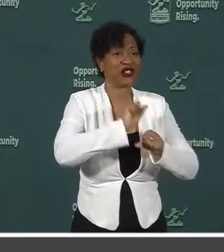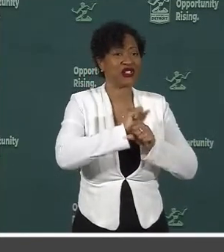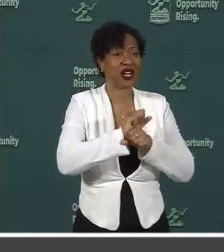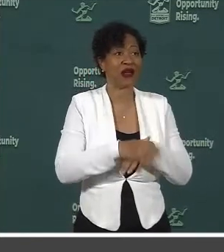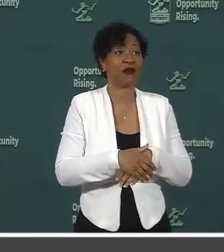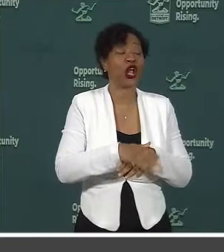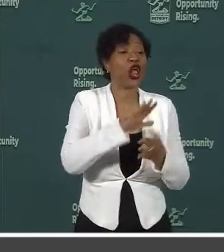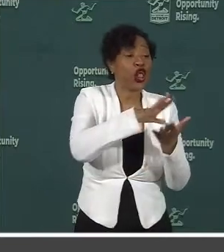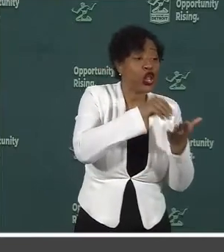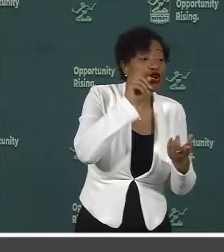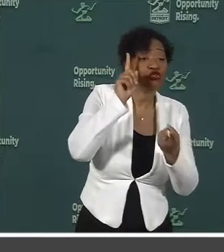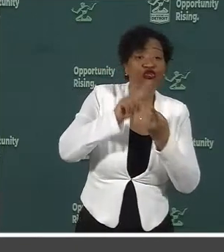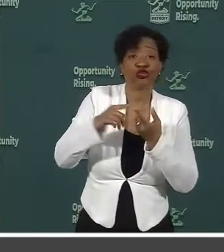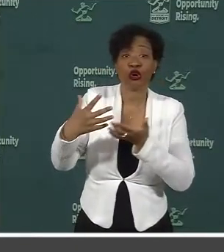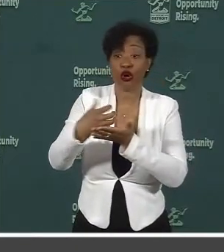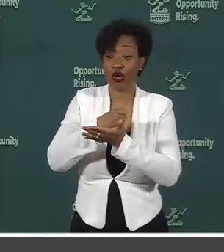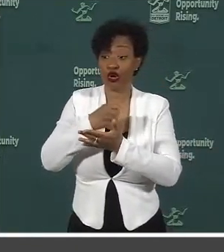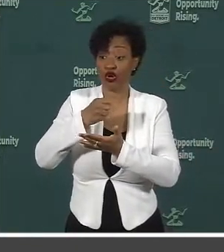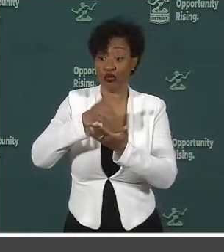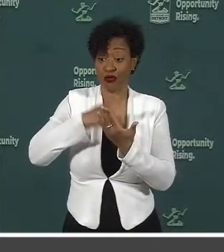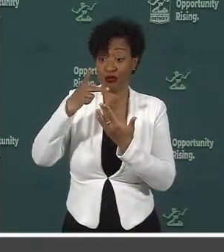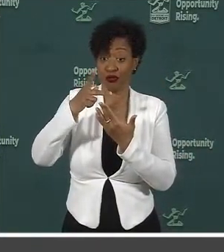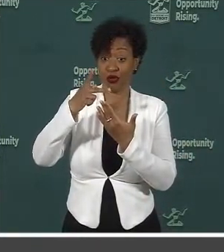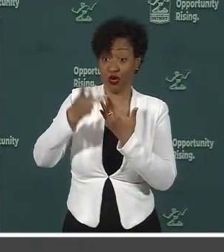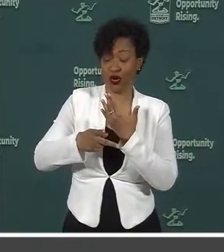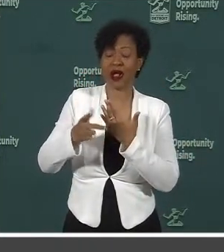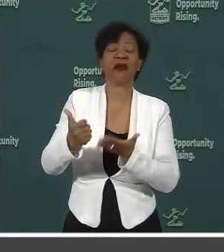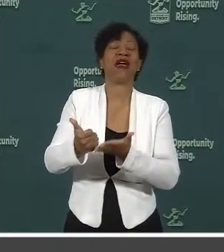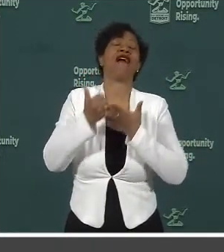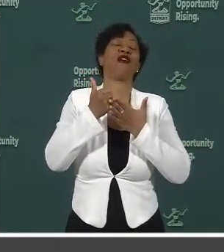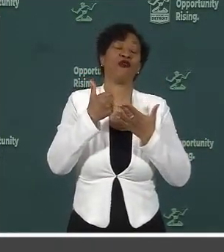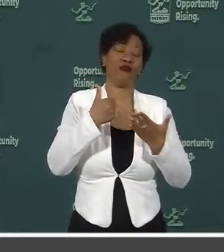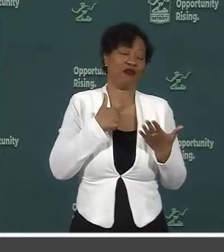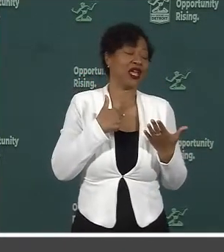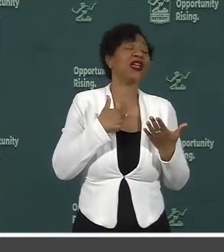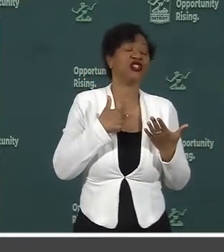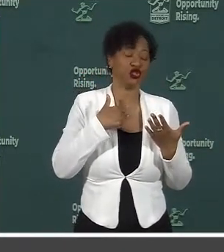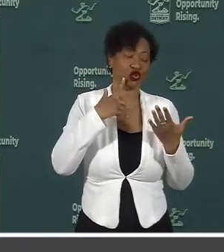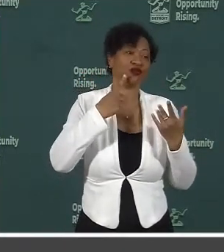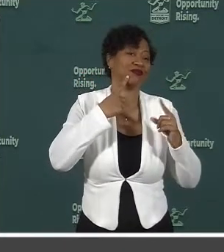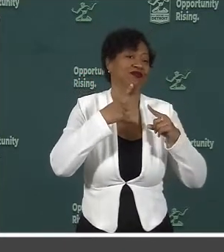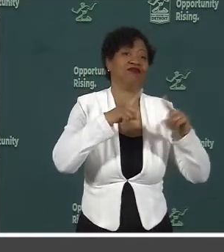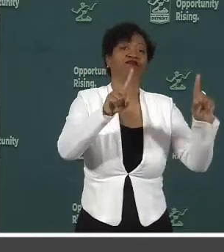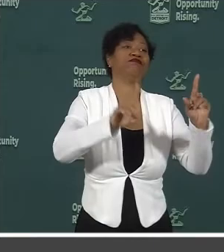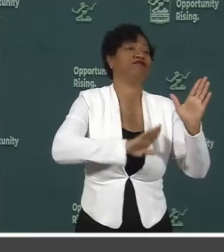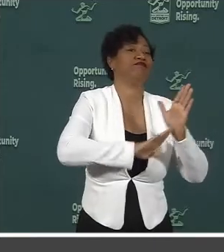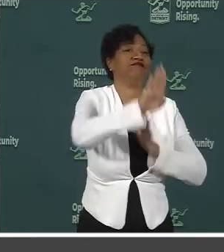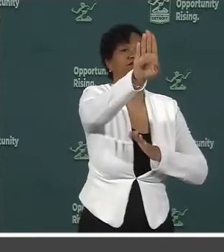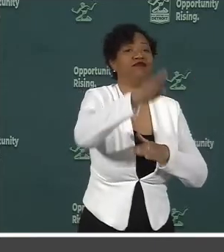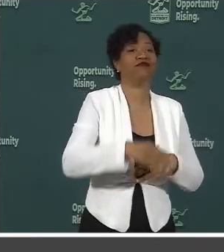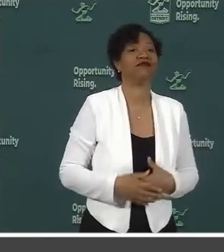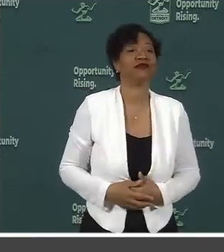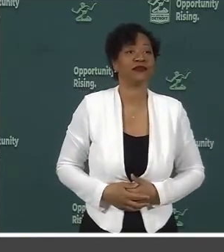HAS HELPED ME TREMENDOUSLY THEY'RE PRETTY MUCH SETTING YOU UP TO SUCCEED MY NAME IS ANTHEA